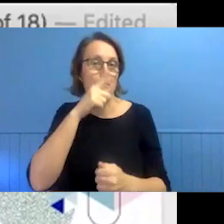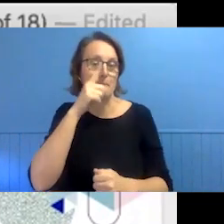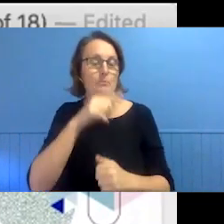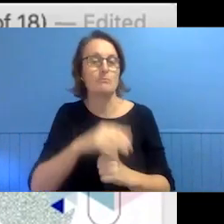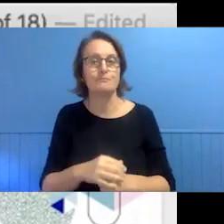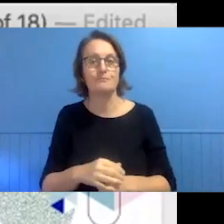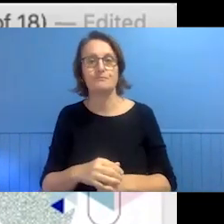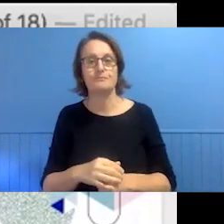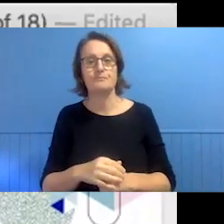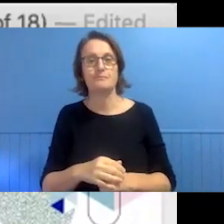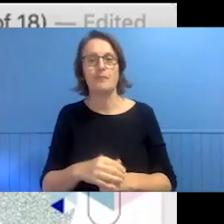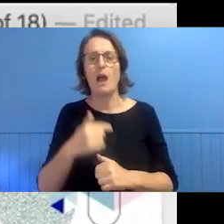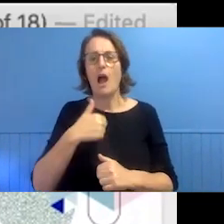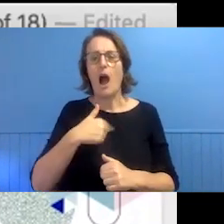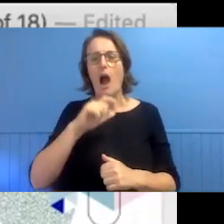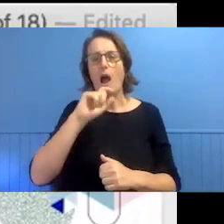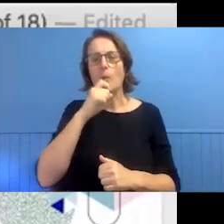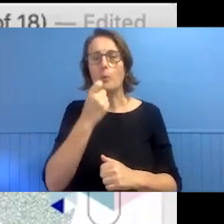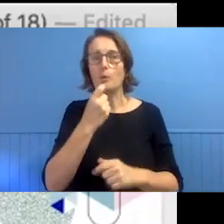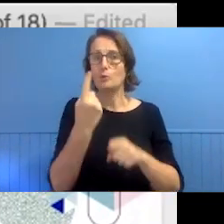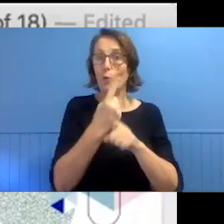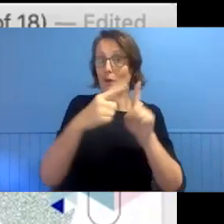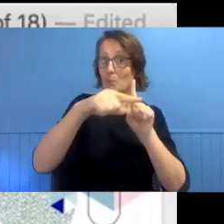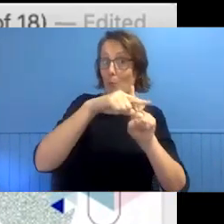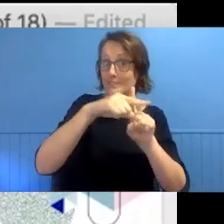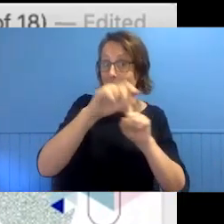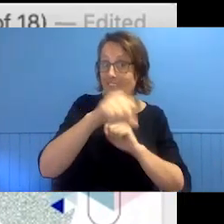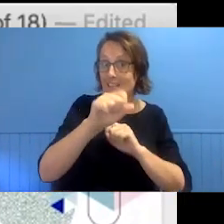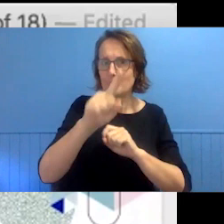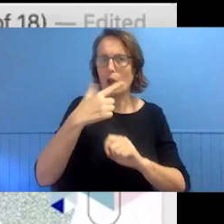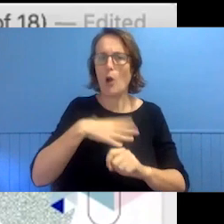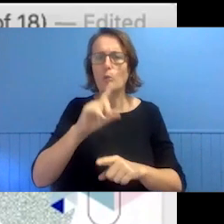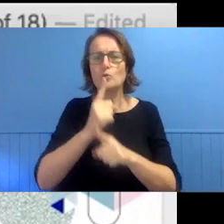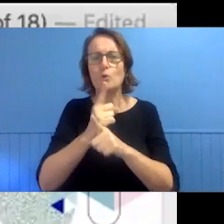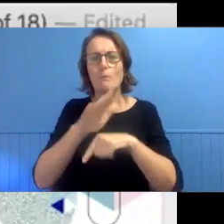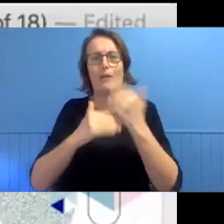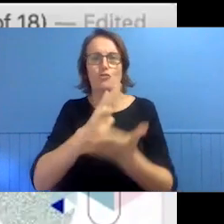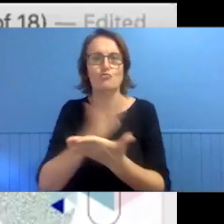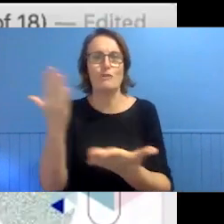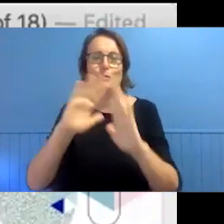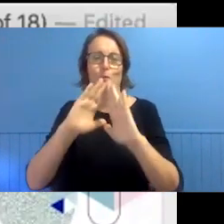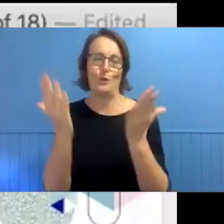this point. Let's start with realistic. Basically, ambitious